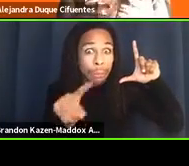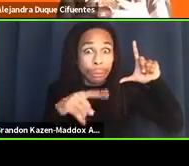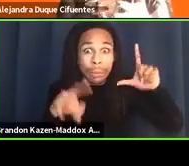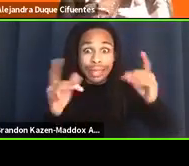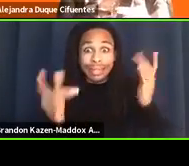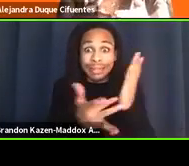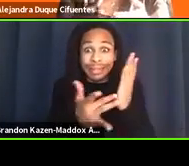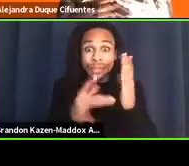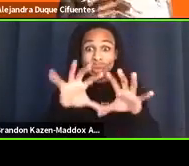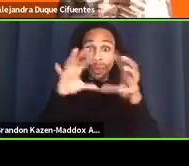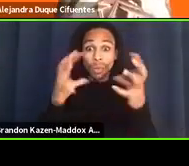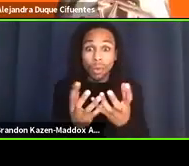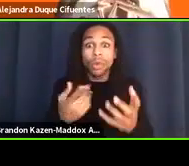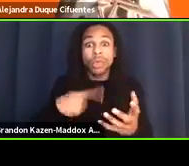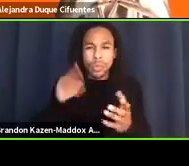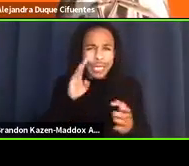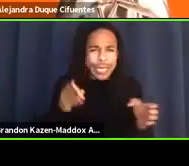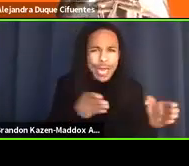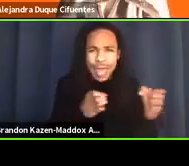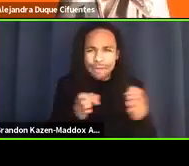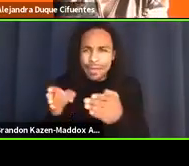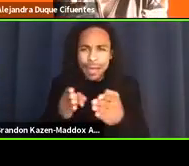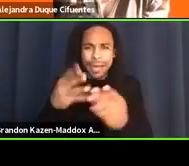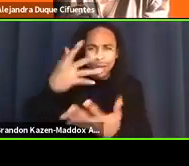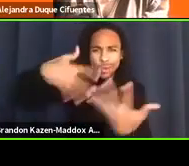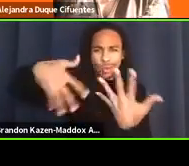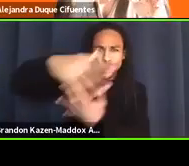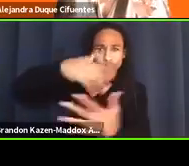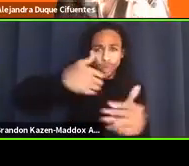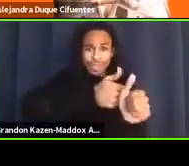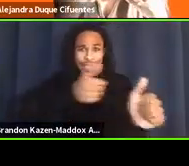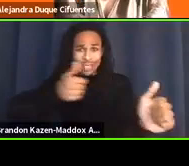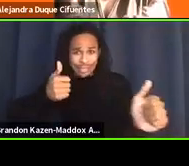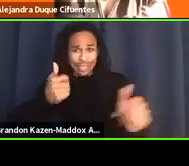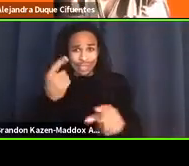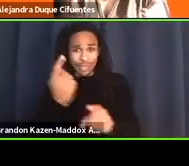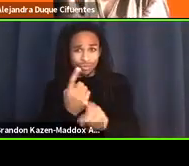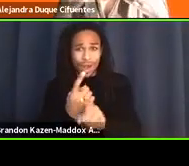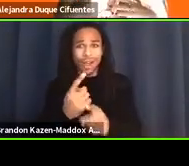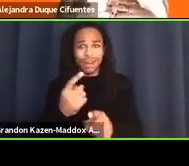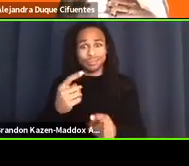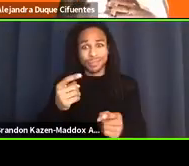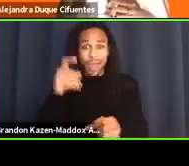needs to be for our arts educators, as we look at not just how our young folks